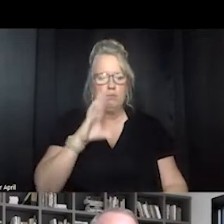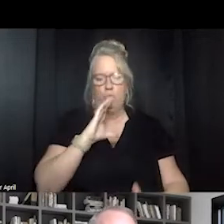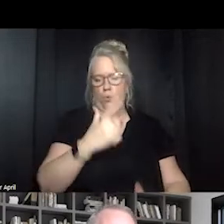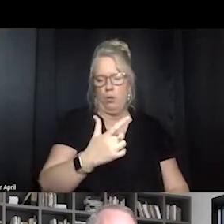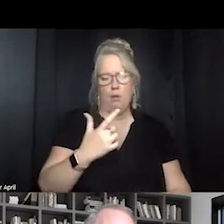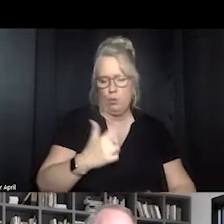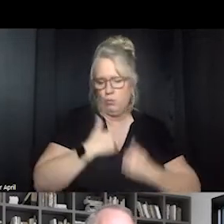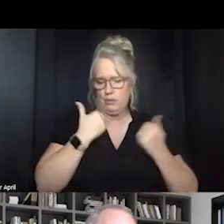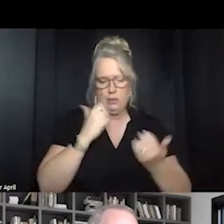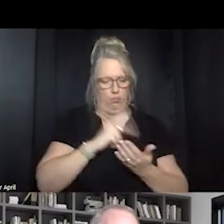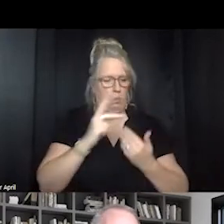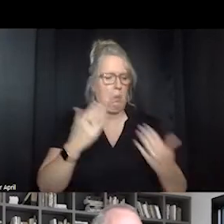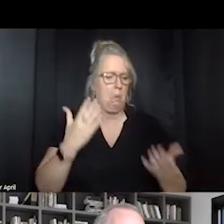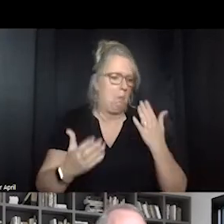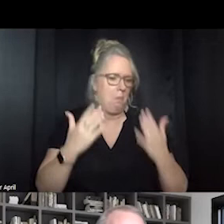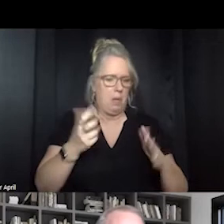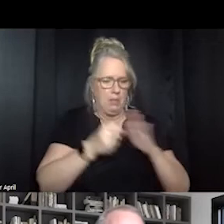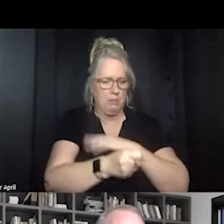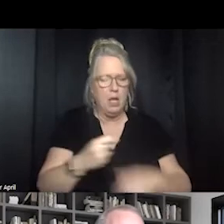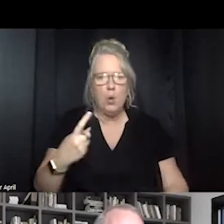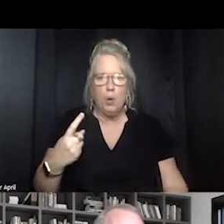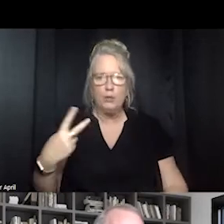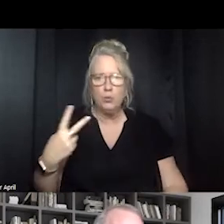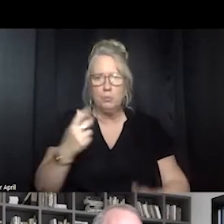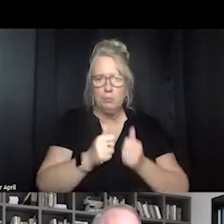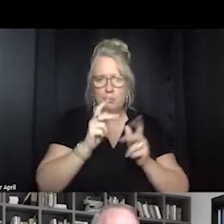MIGHT, MIGHT ADMIT ONE OR TWO PEOPLE A DAY. IF YOU HAVE 16 BEDS,